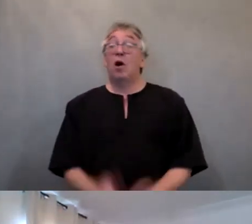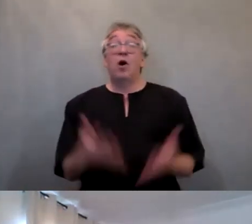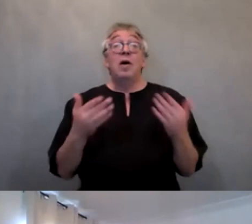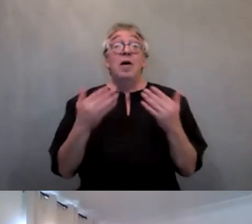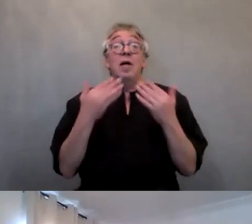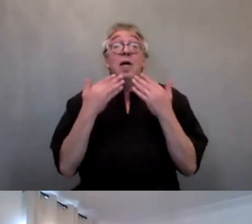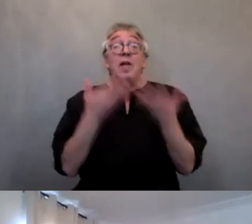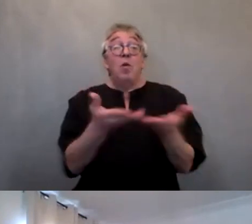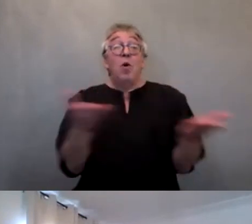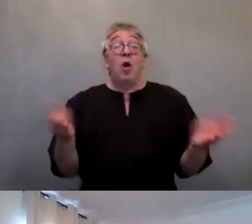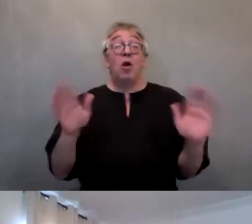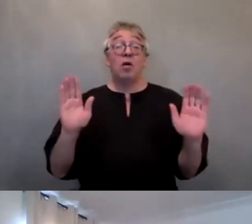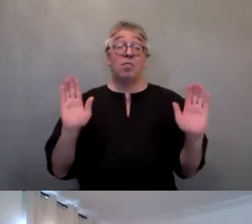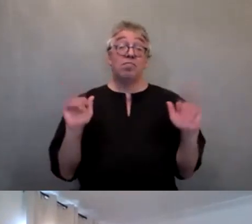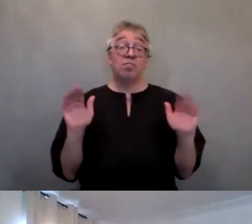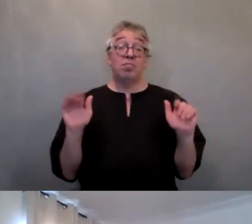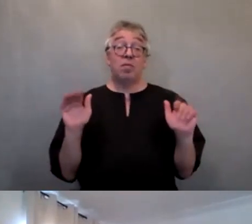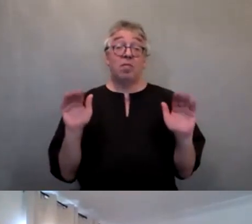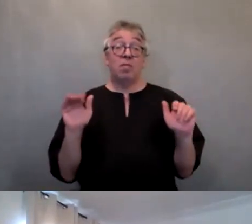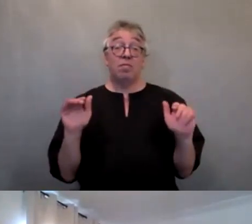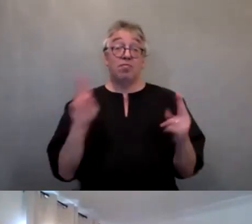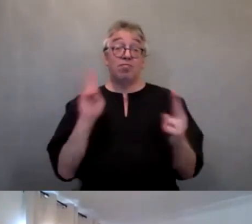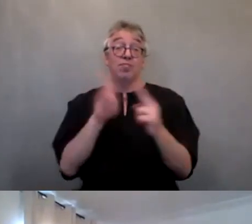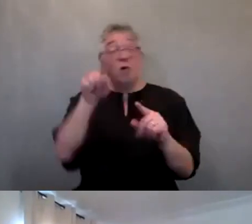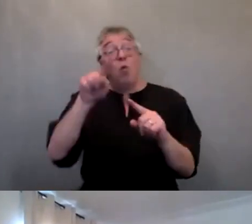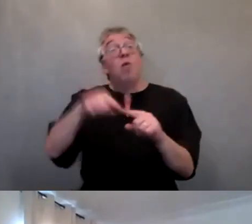from you and try to help as much as we can.